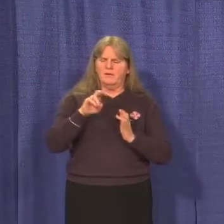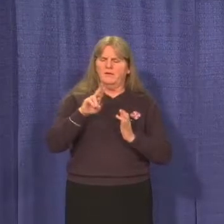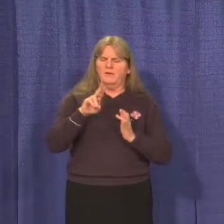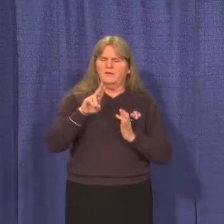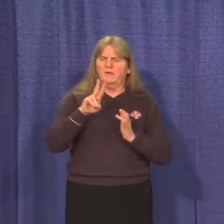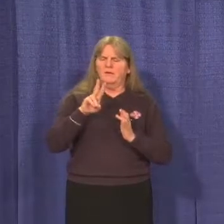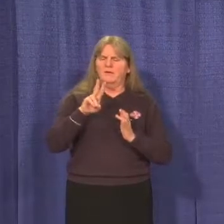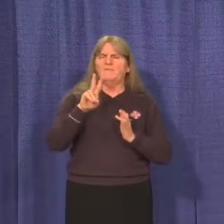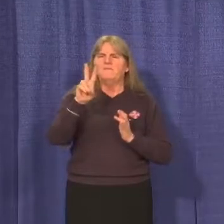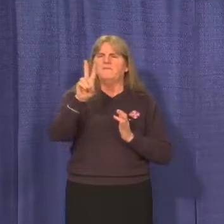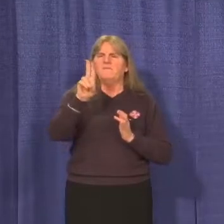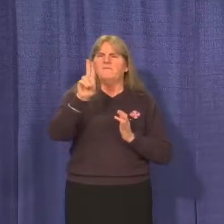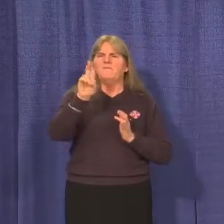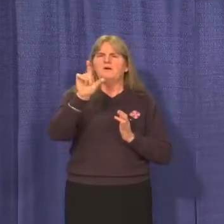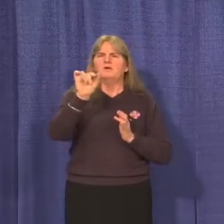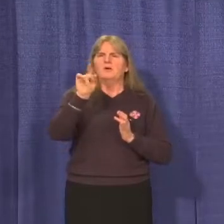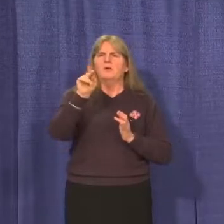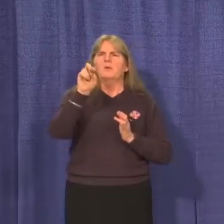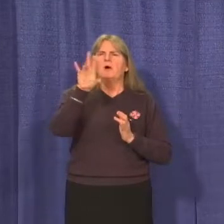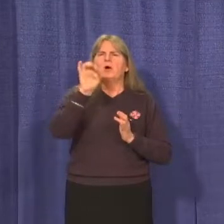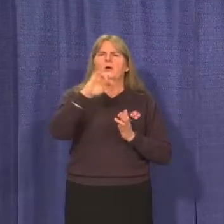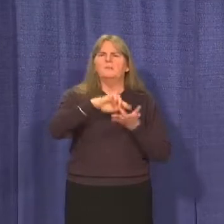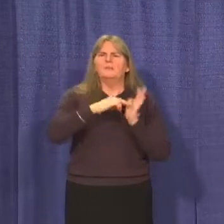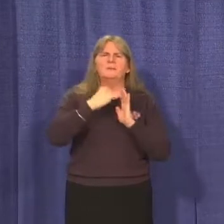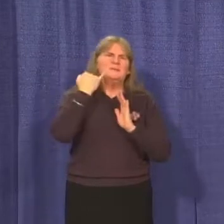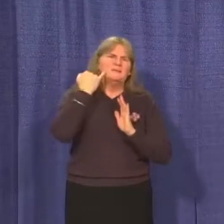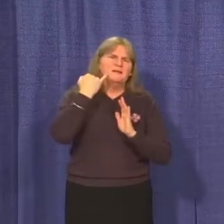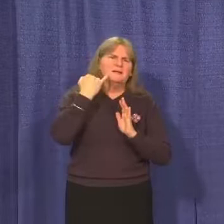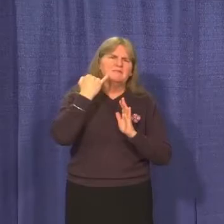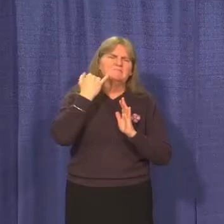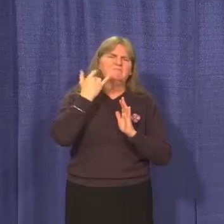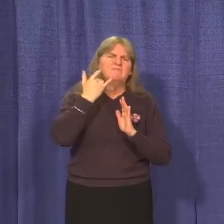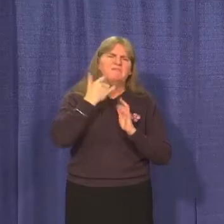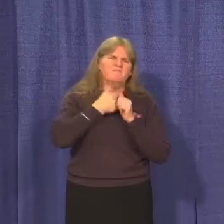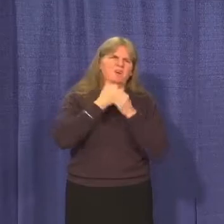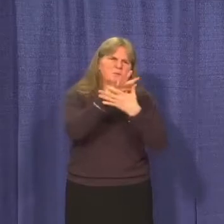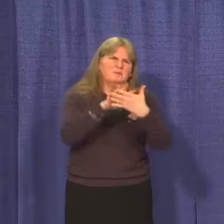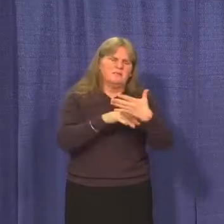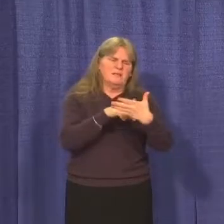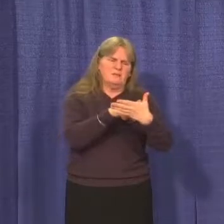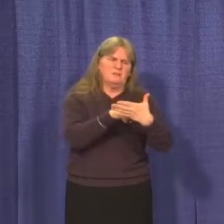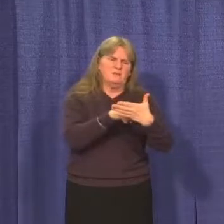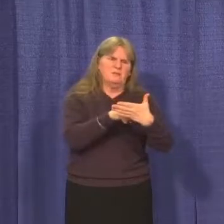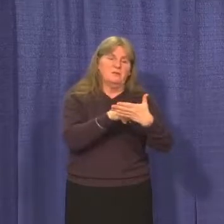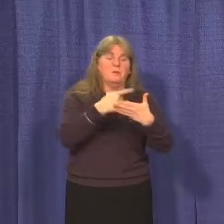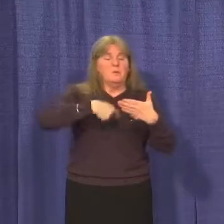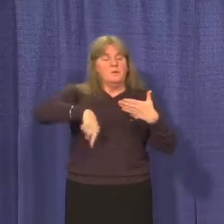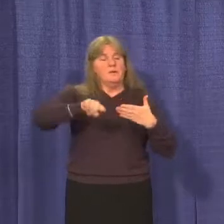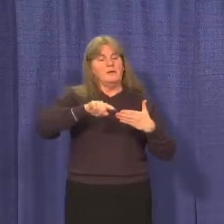schedule. And again, there are many ways